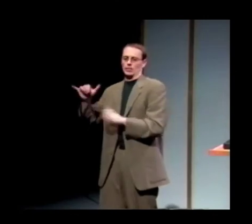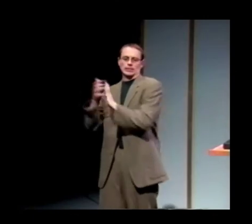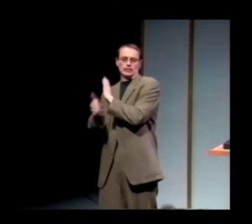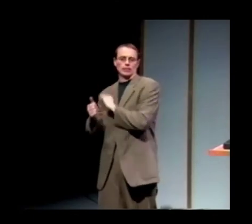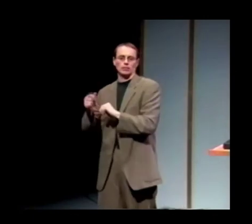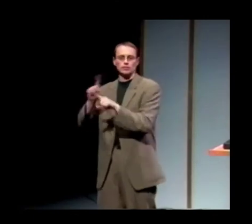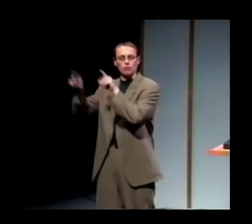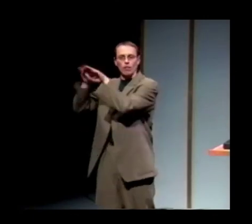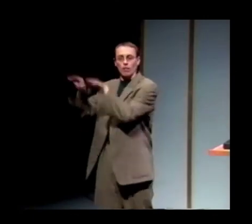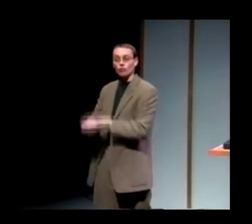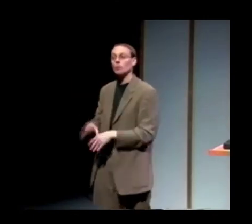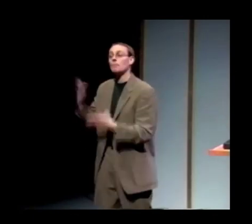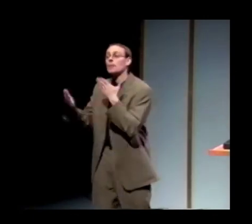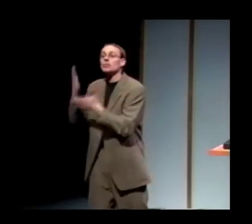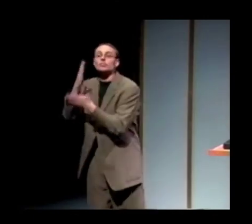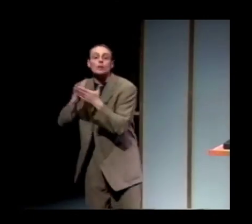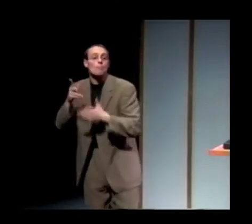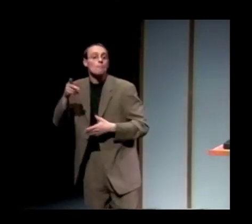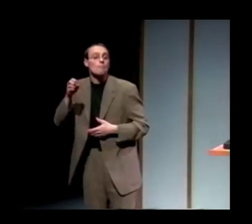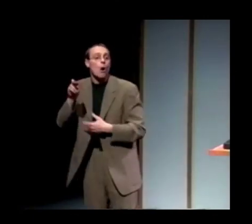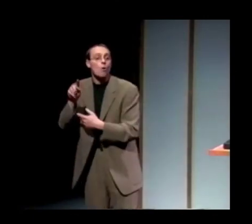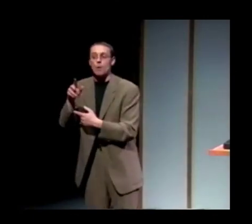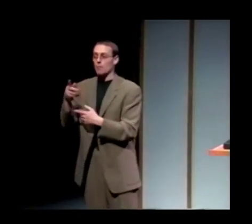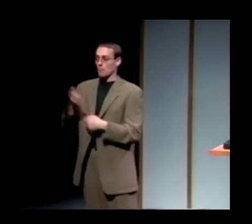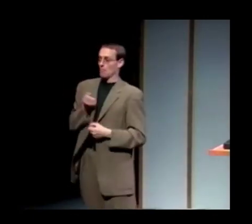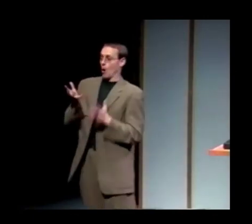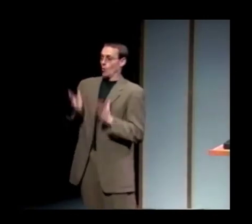SO YOU CAN ANALYZE THE SKILLS ON DIFFERENT LEVELS.